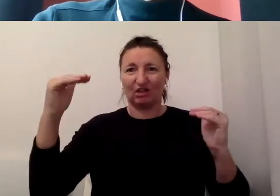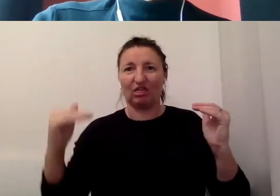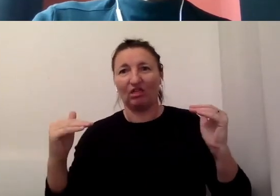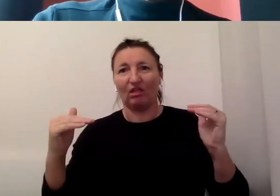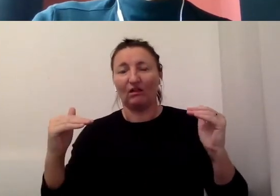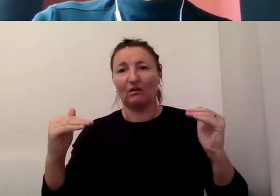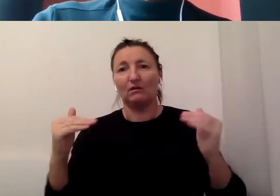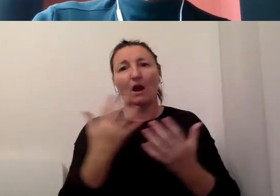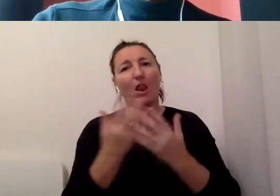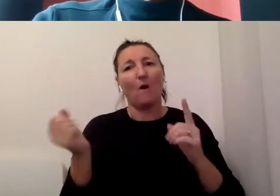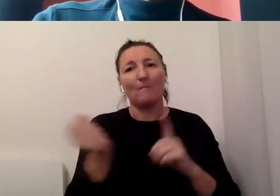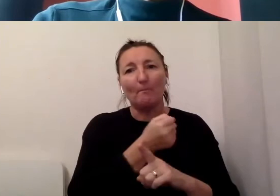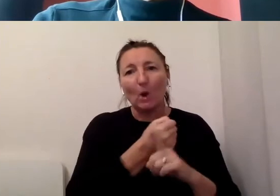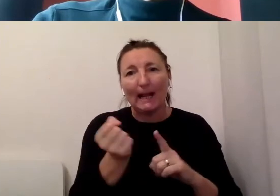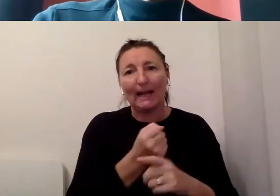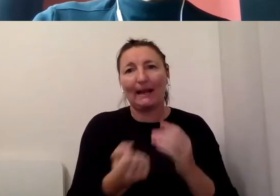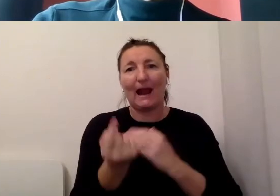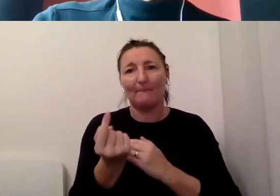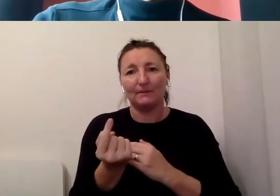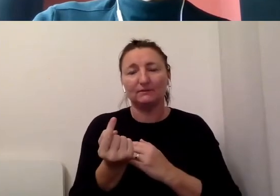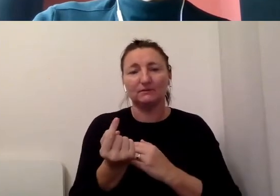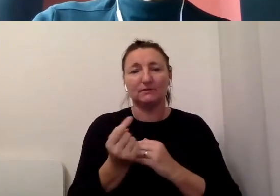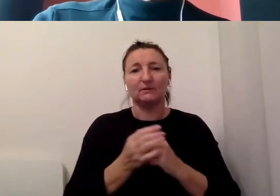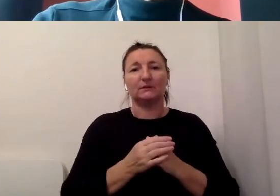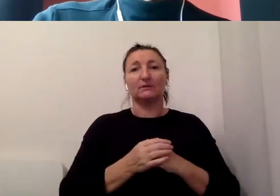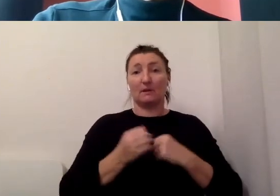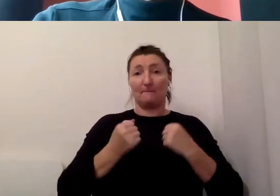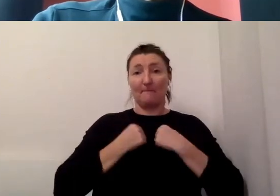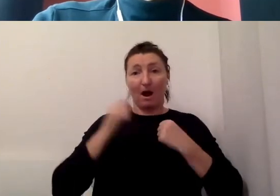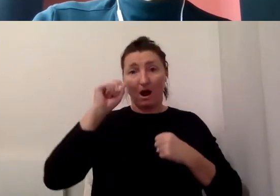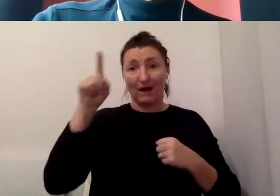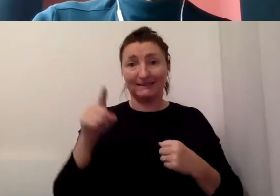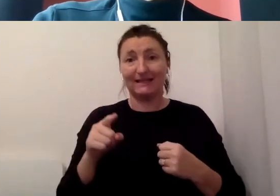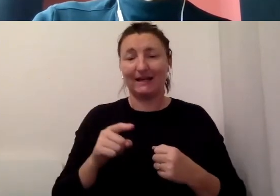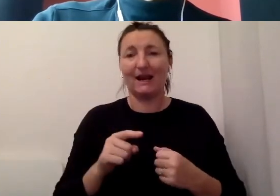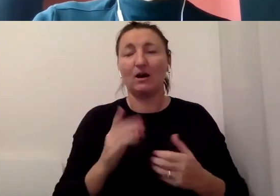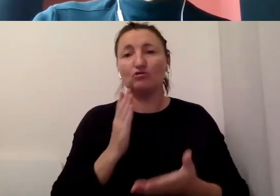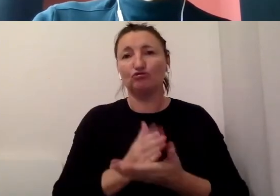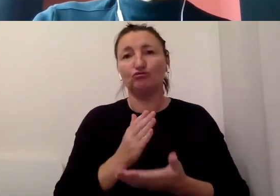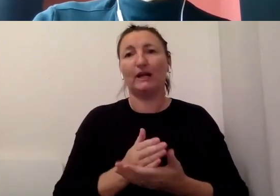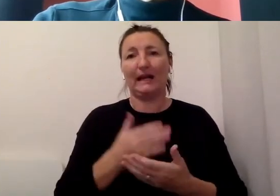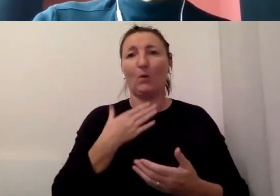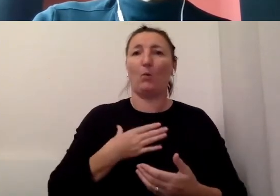and stuff like that, and my idea is mostly about having someone in the school that knows about